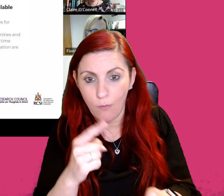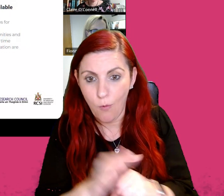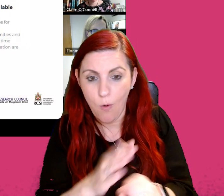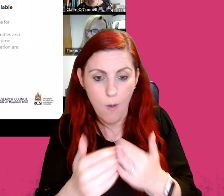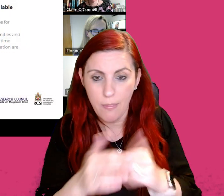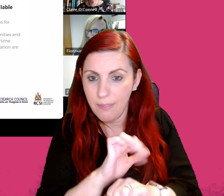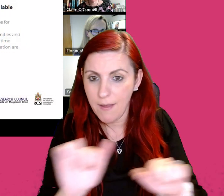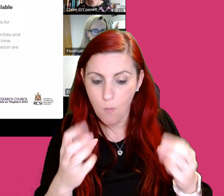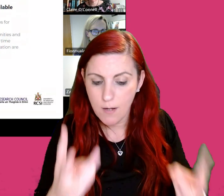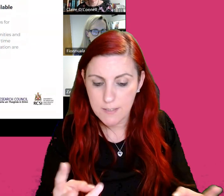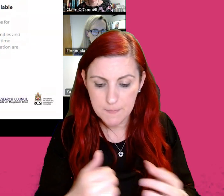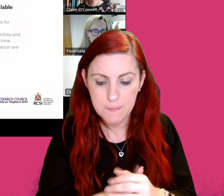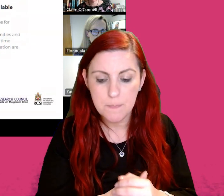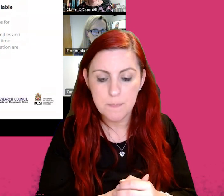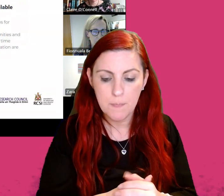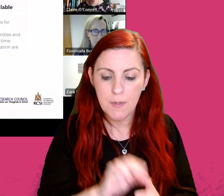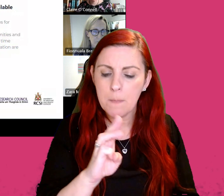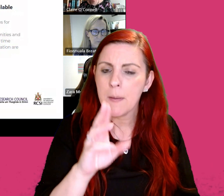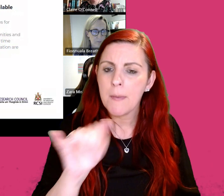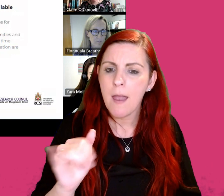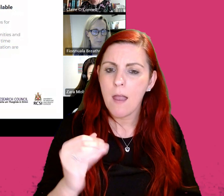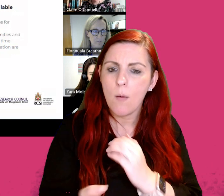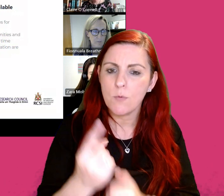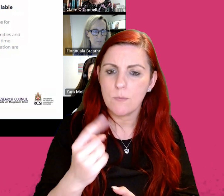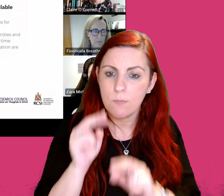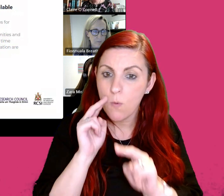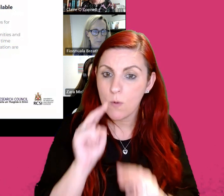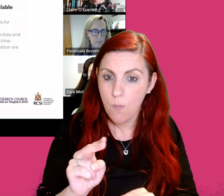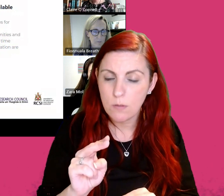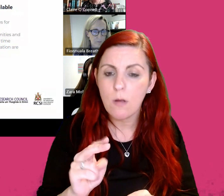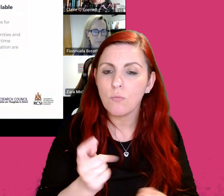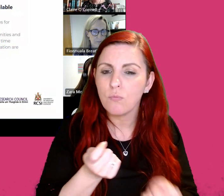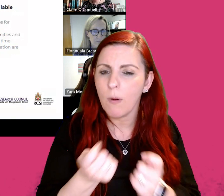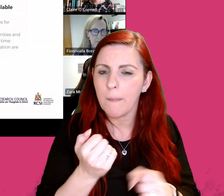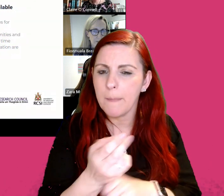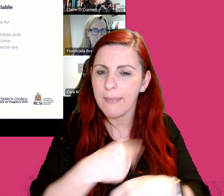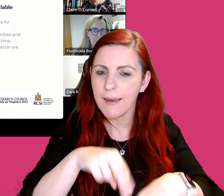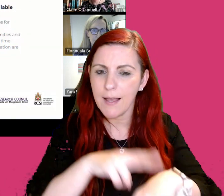opportunity not board is really wonderful it's run by the national uh Office of the PPI night Network